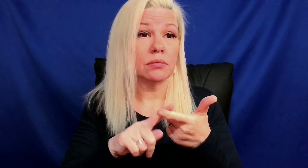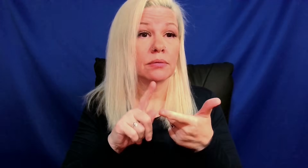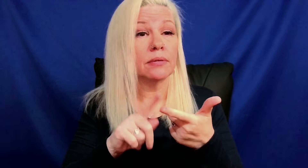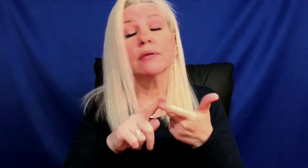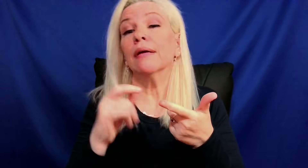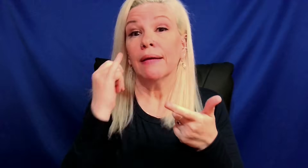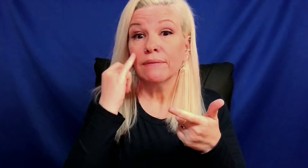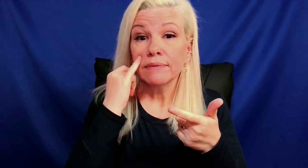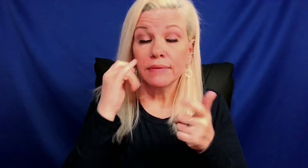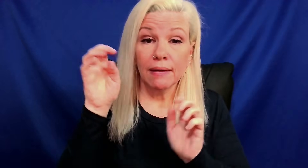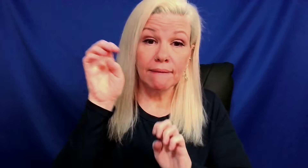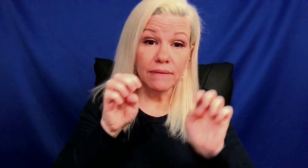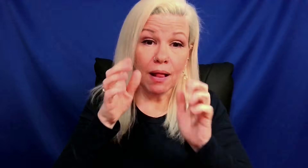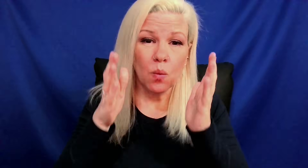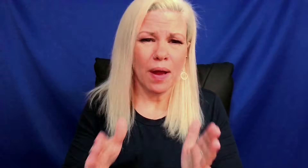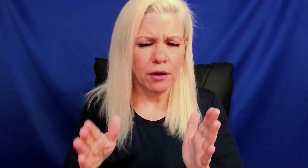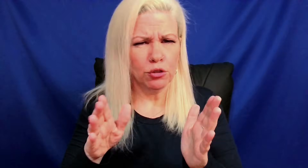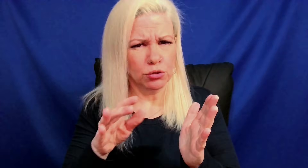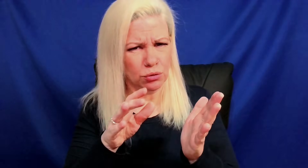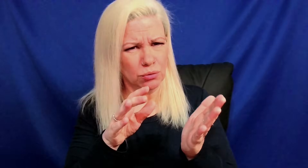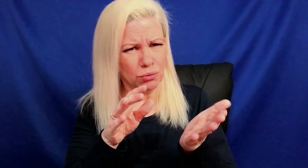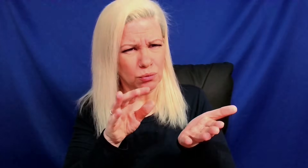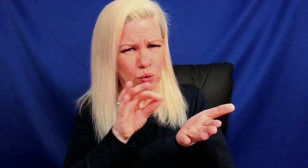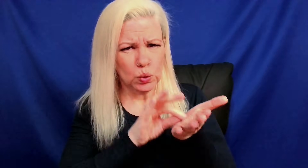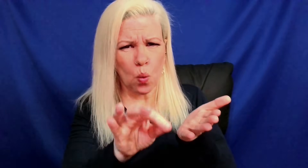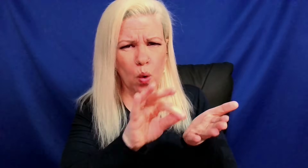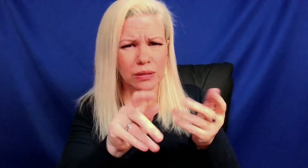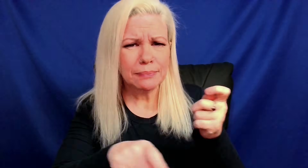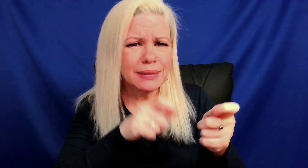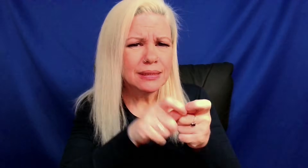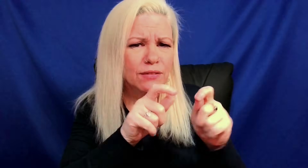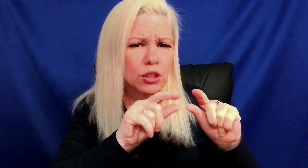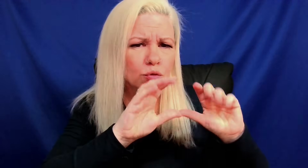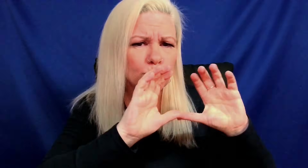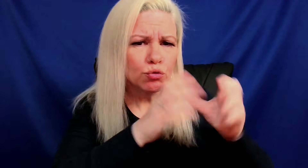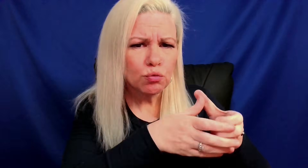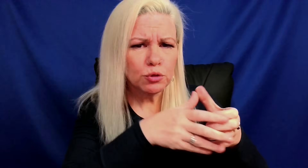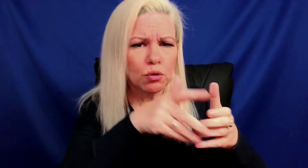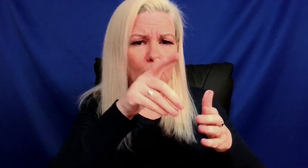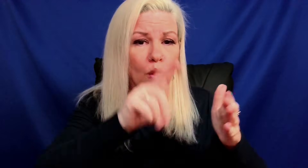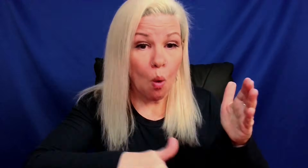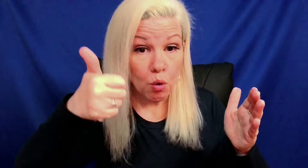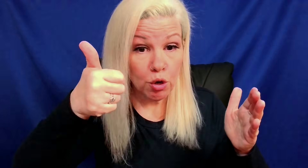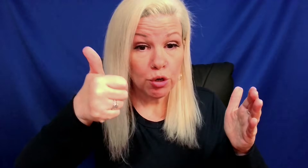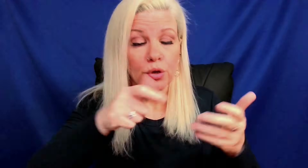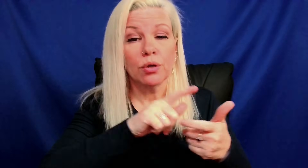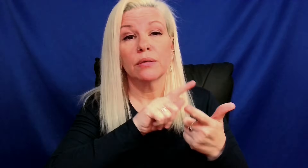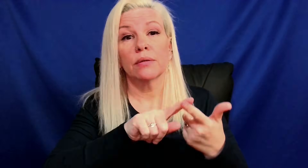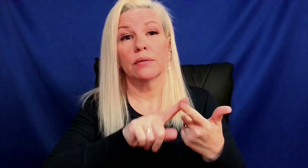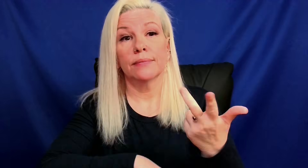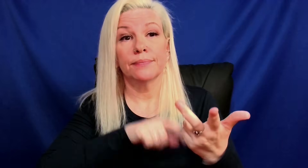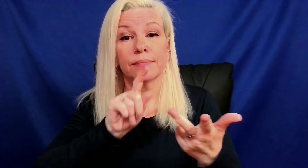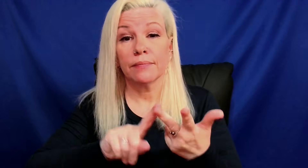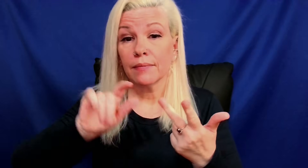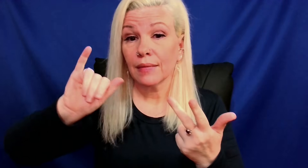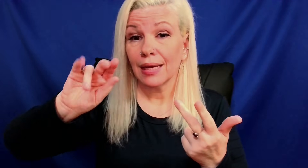specific groups lower, and inter-rater reliability, meaning whether evaluators are scoring